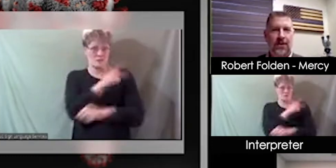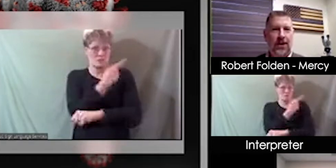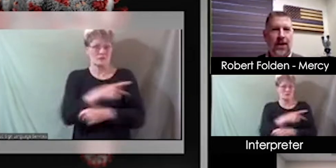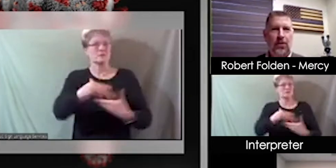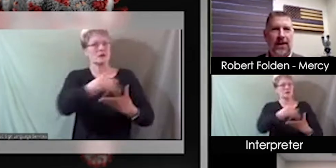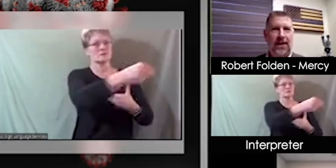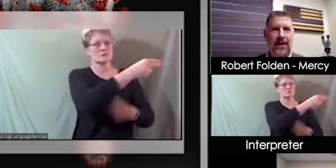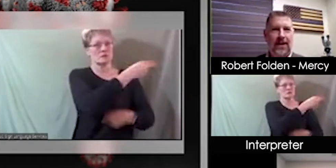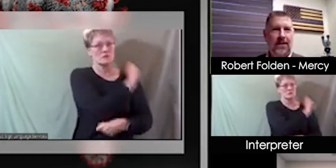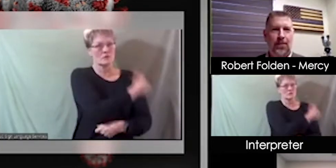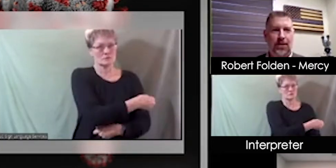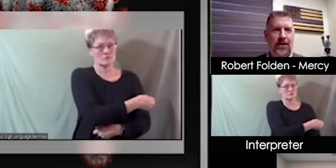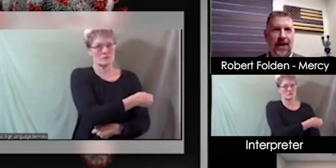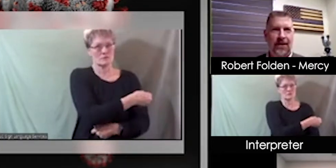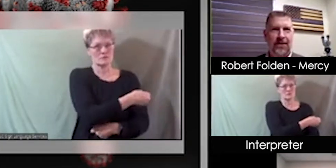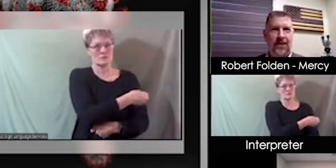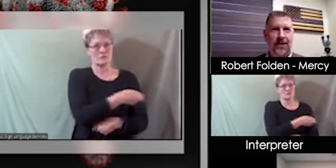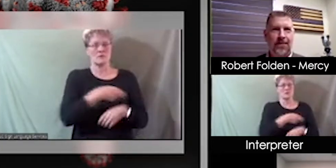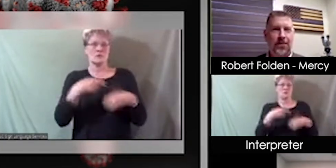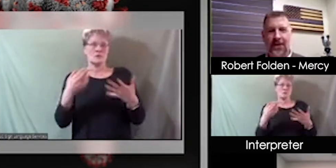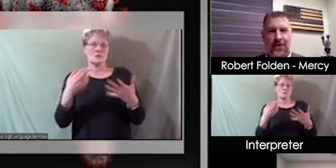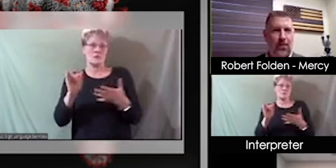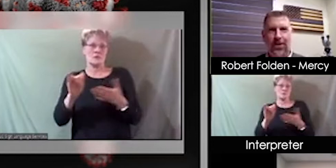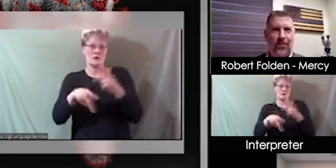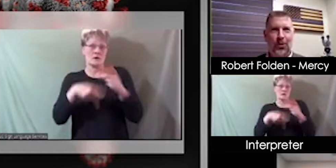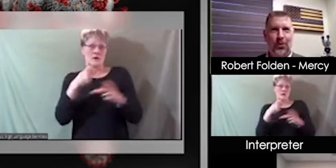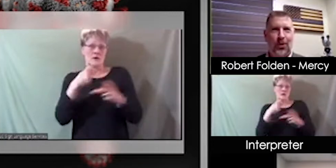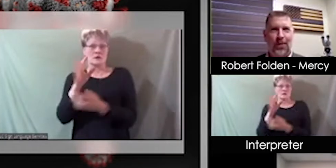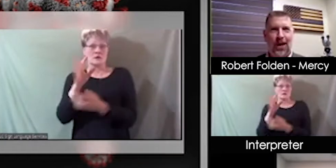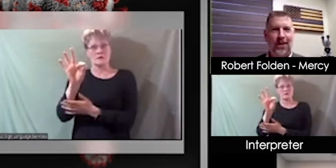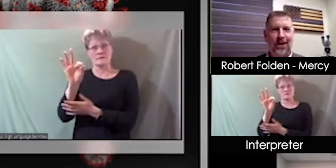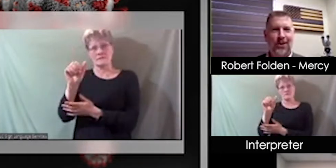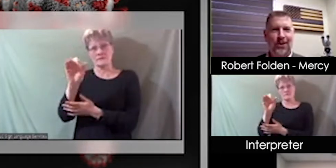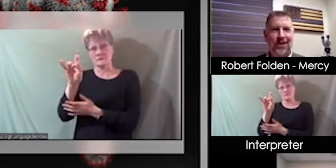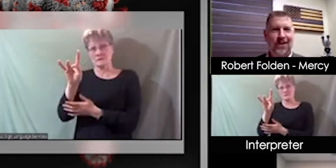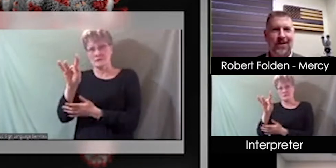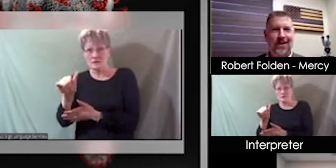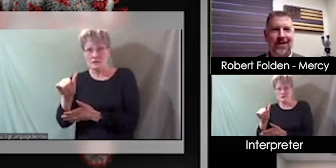just the thing we need to protect a somewhat vulnerable population that